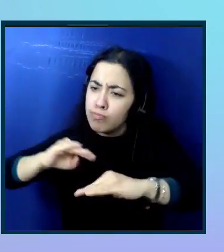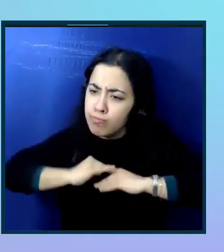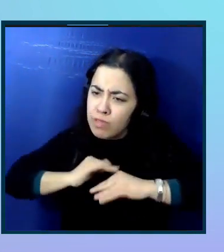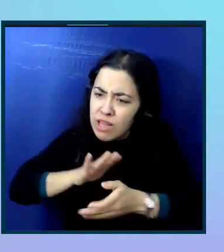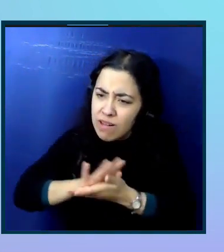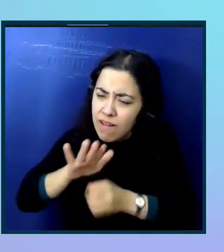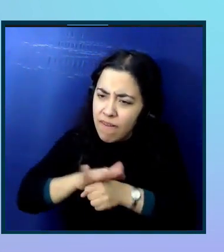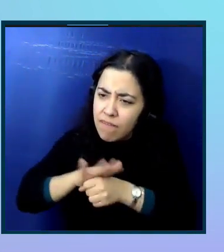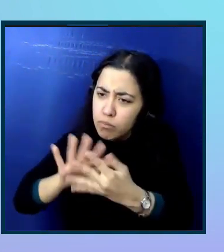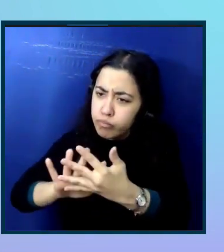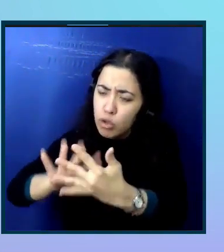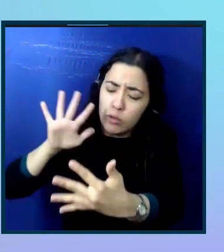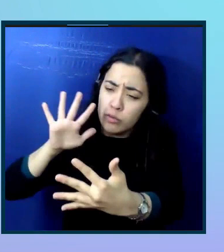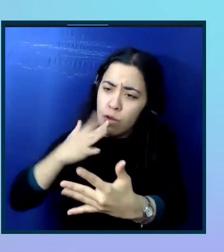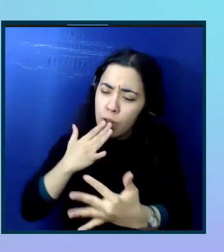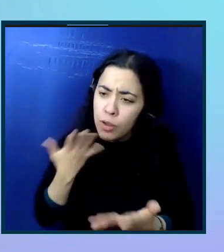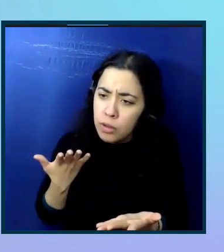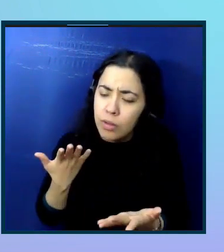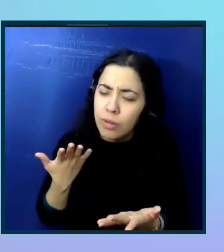Do you think that is a good contrast?